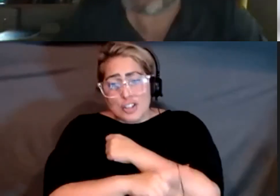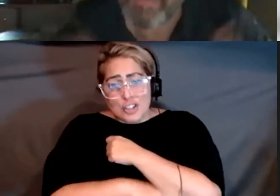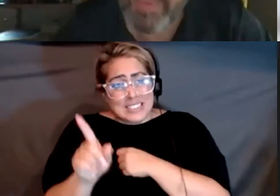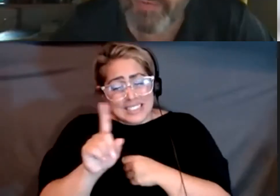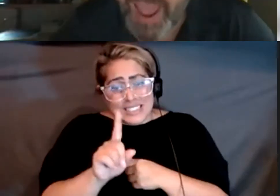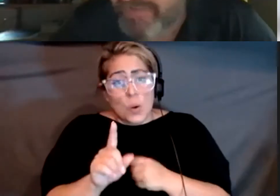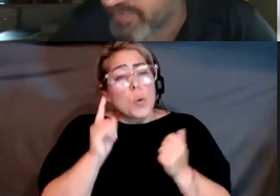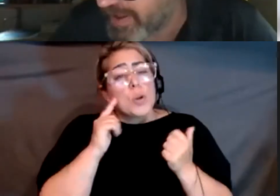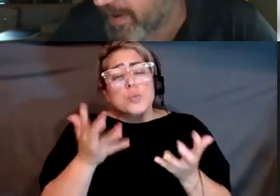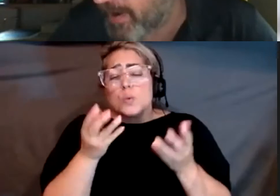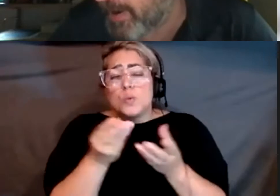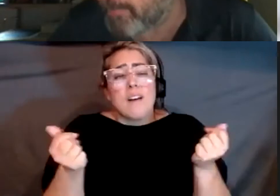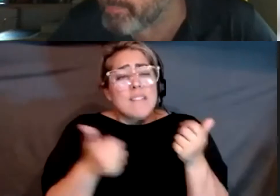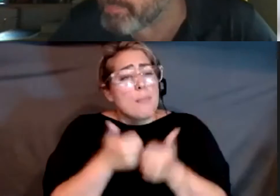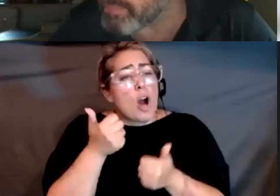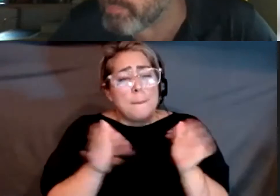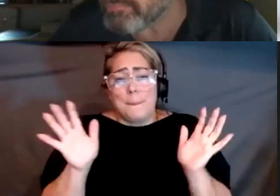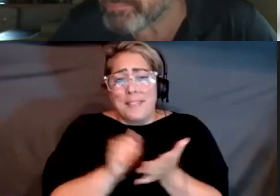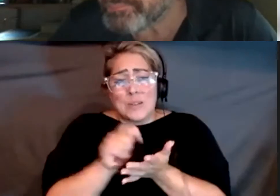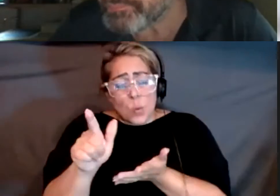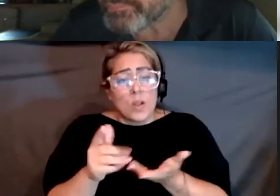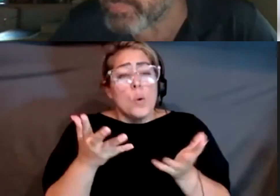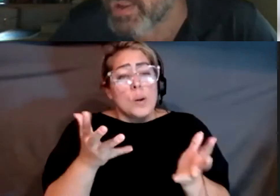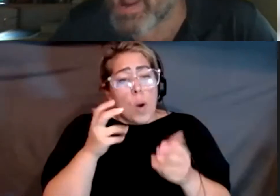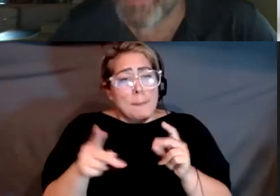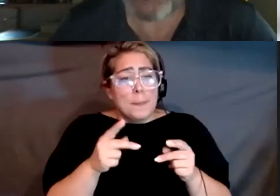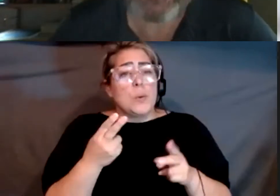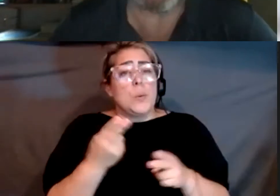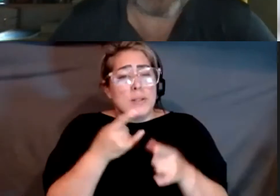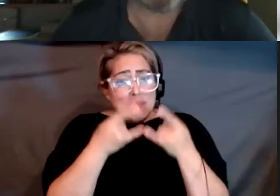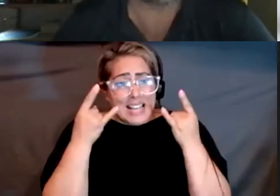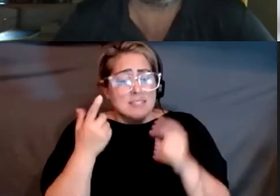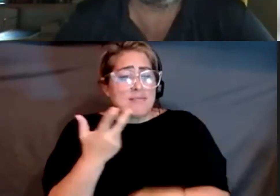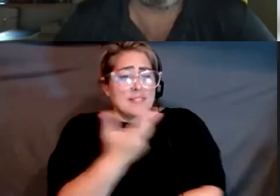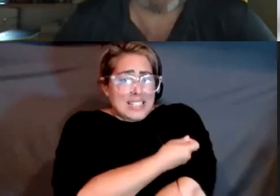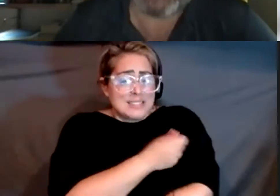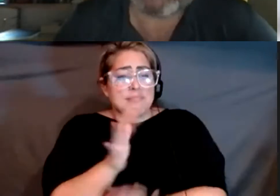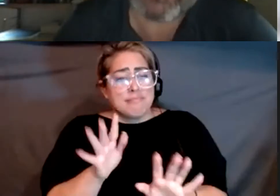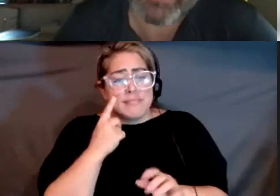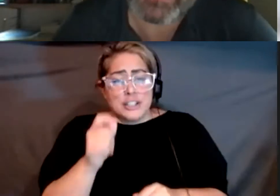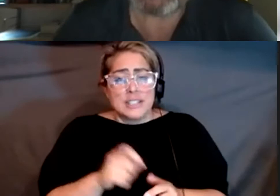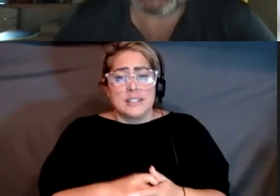I want to be careful of is organizing a campaign to go out and be